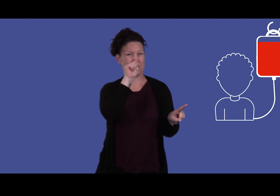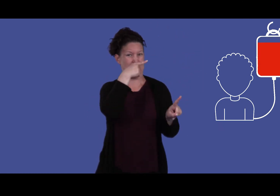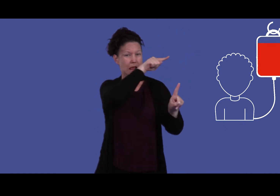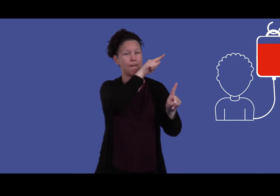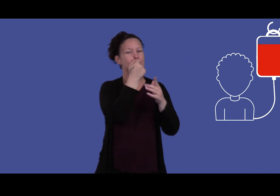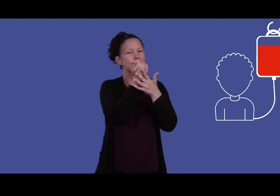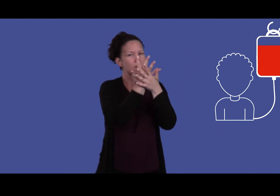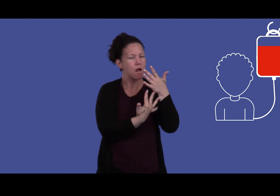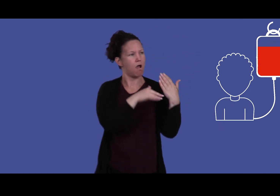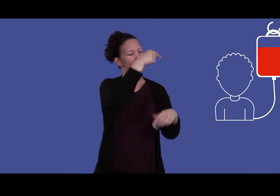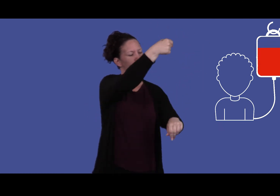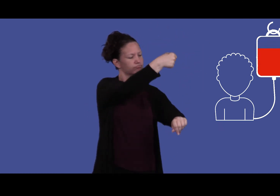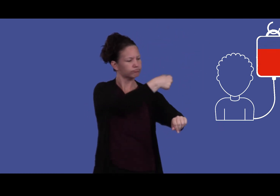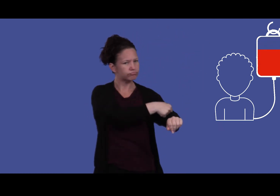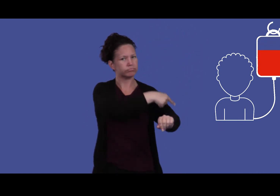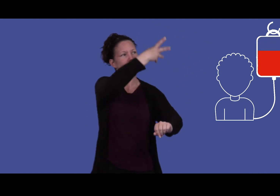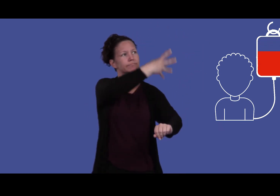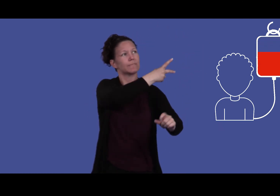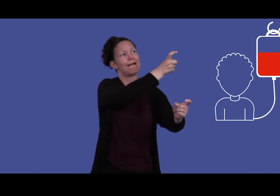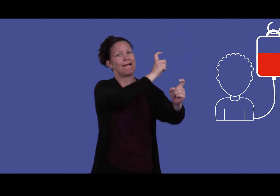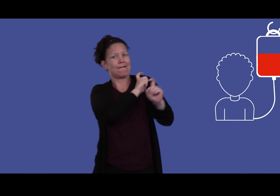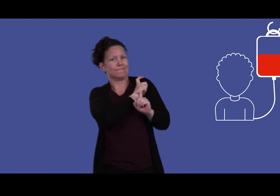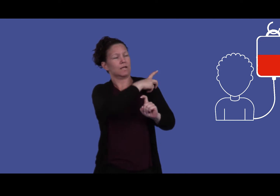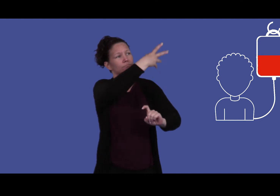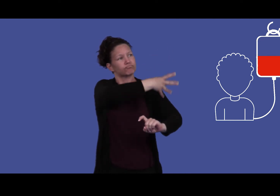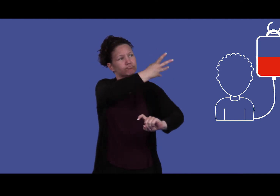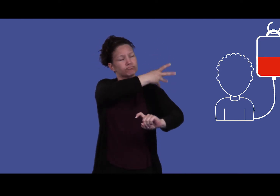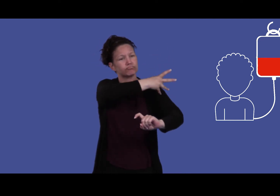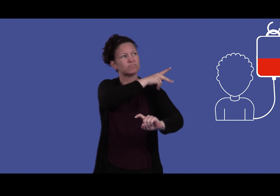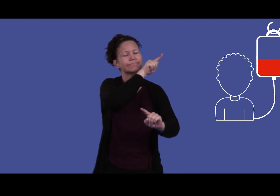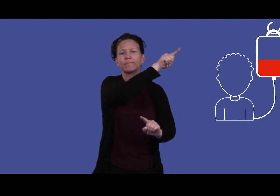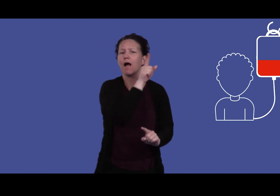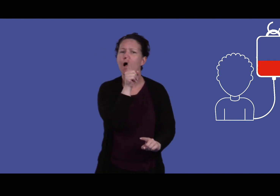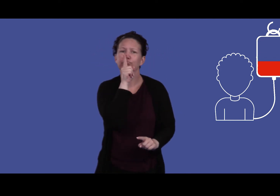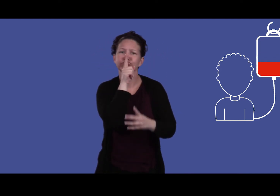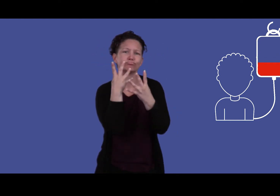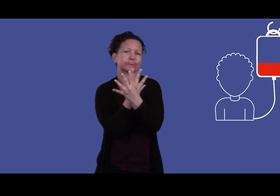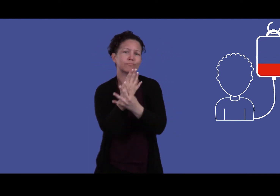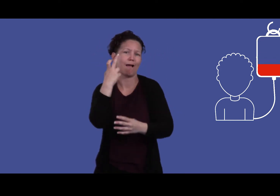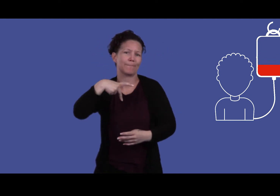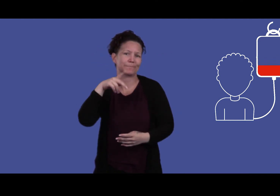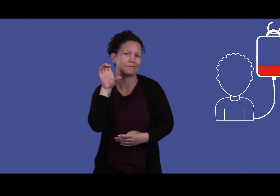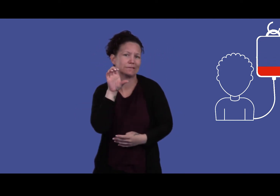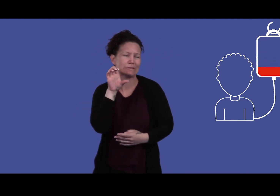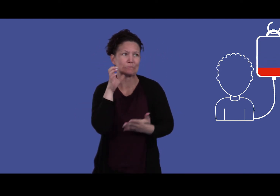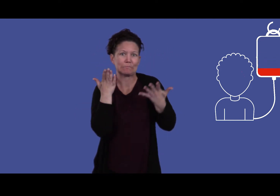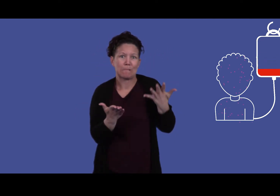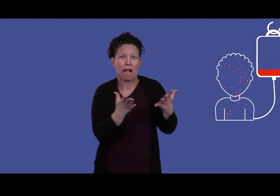So older people should be tested especially if they have ever received blood products. Like through blood transfusions.